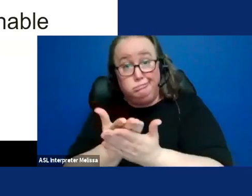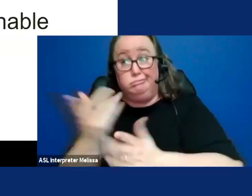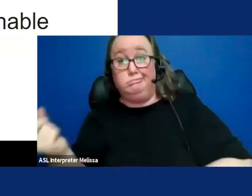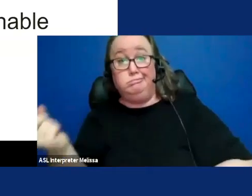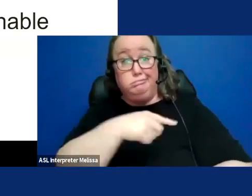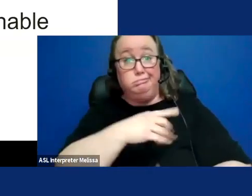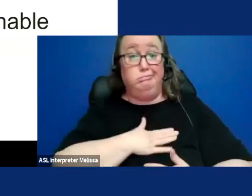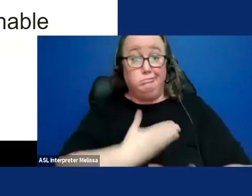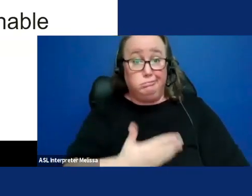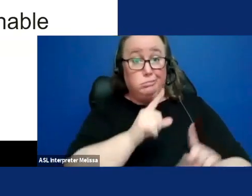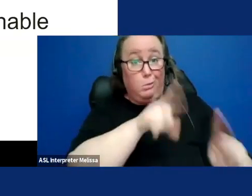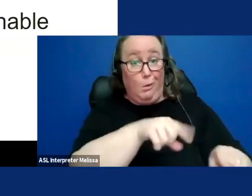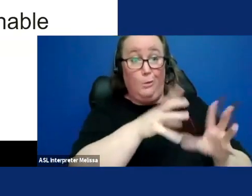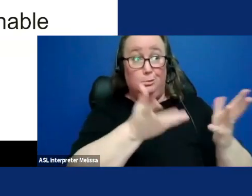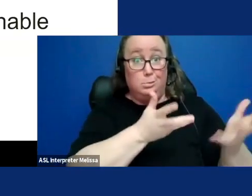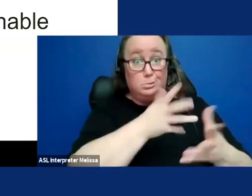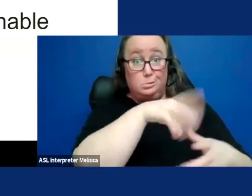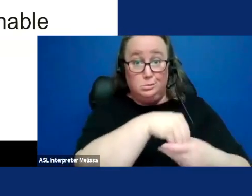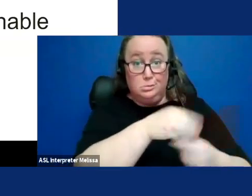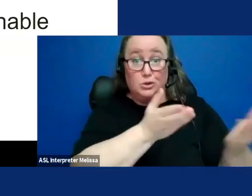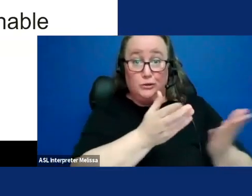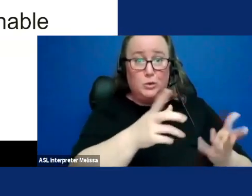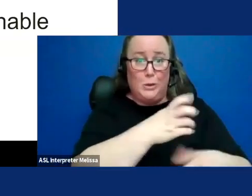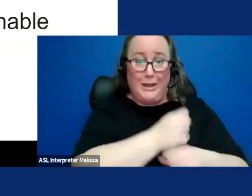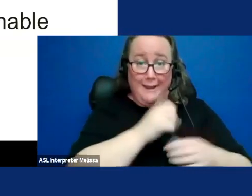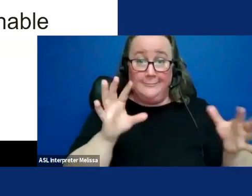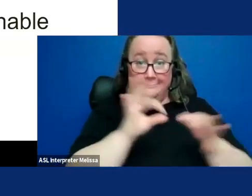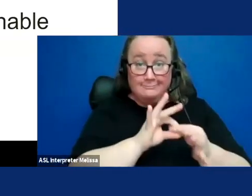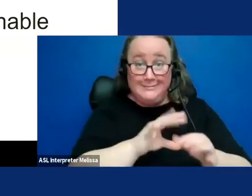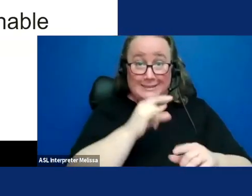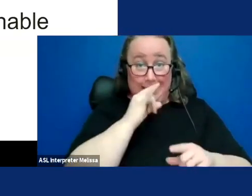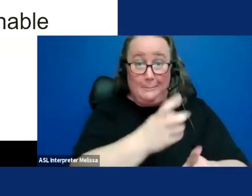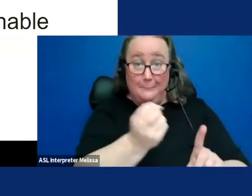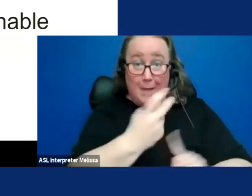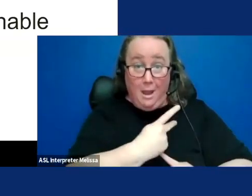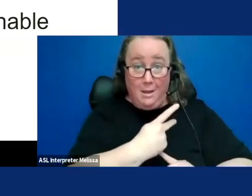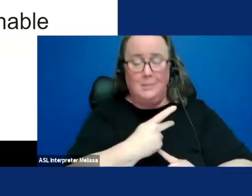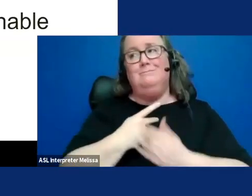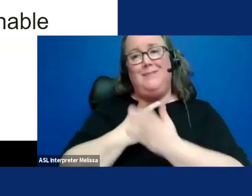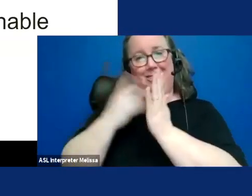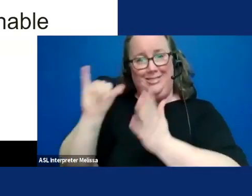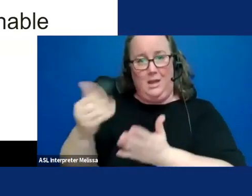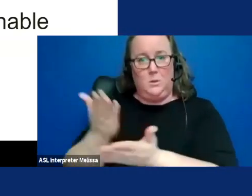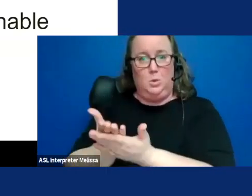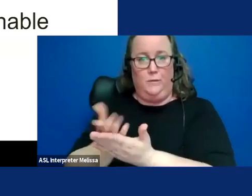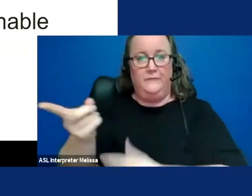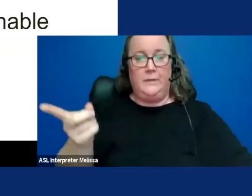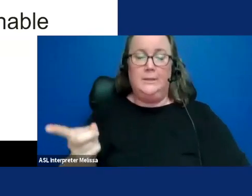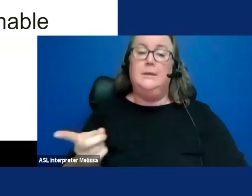their disability so that they can get their child back. Um, so focusing on what actions are the parents actually doing